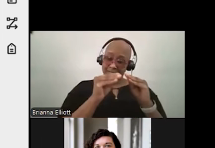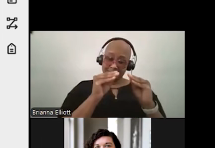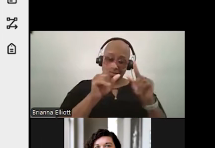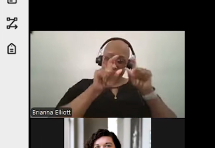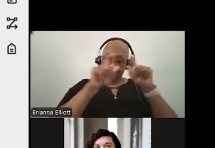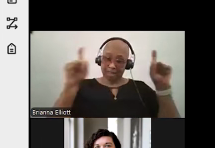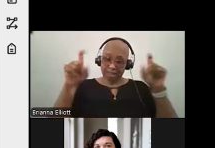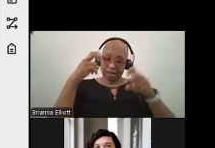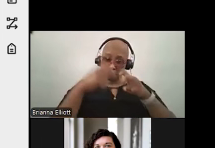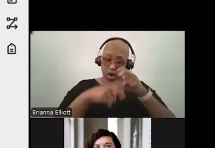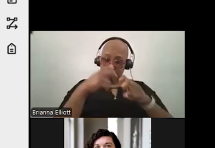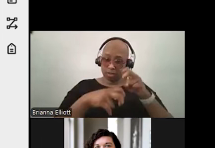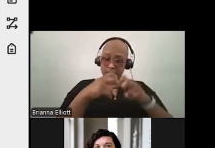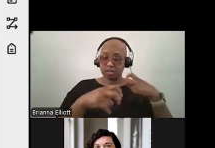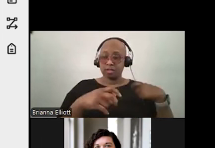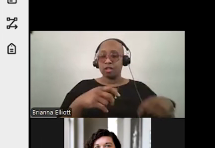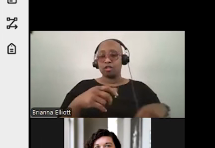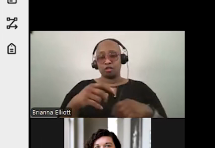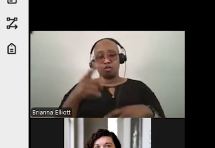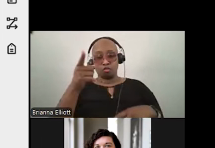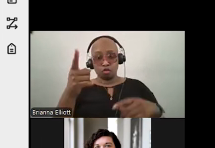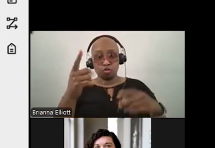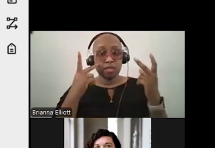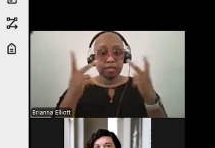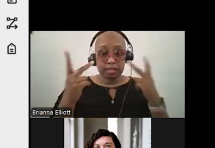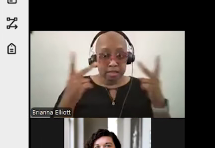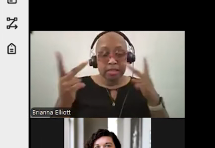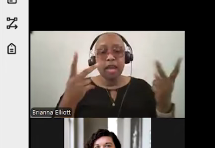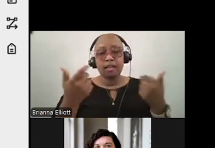things that you're doing to visually assess and put that on the reading order. That's not going